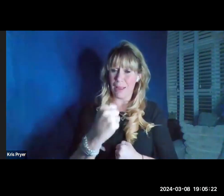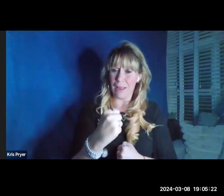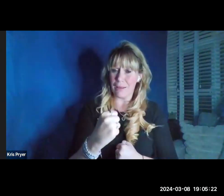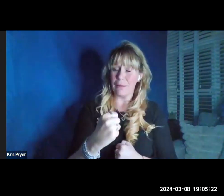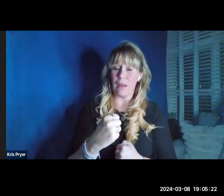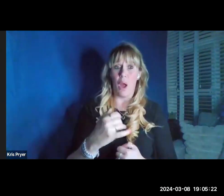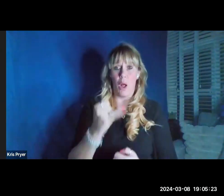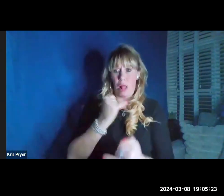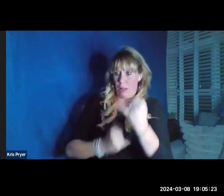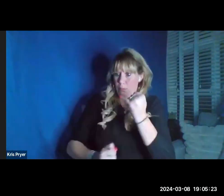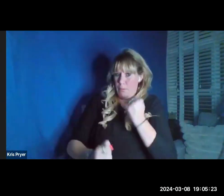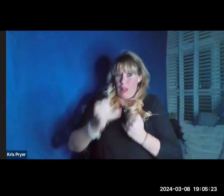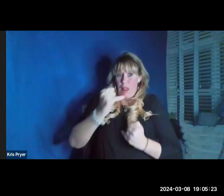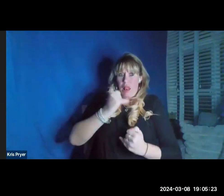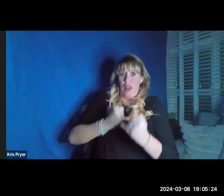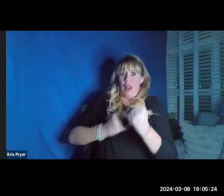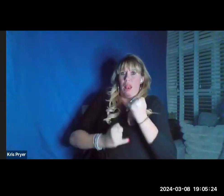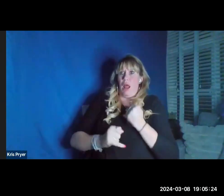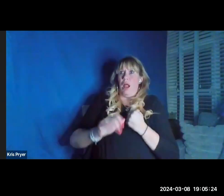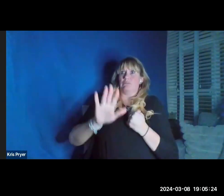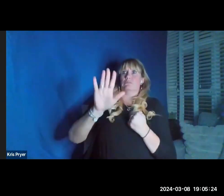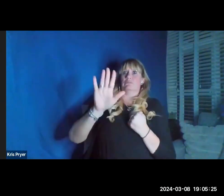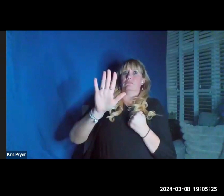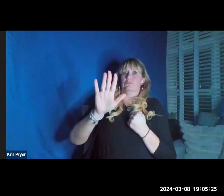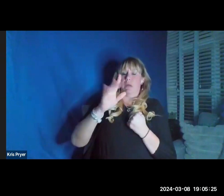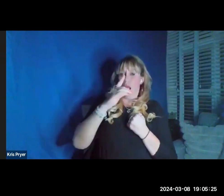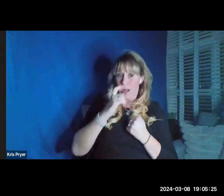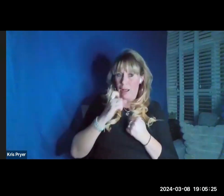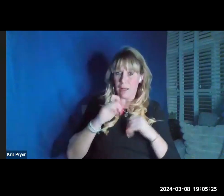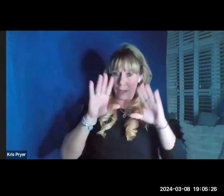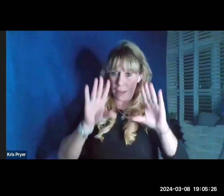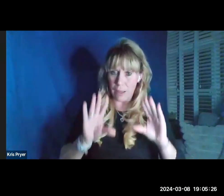gotta stop hanging our heads in shame,